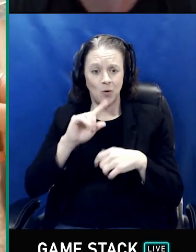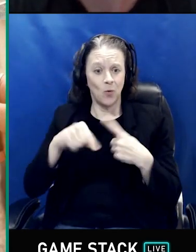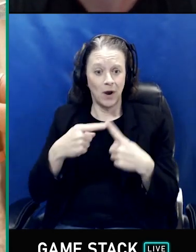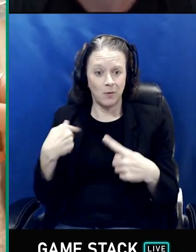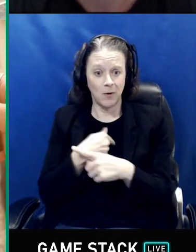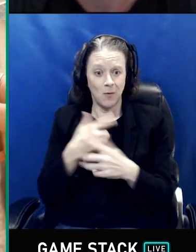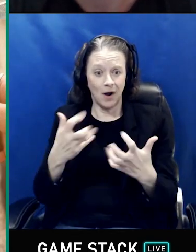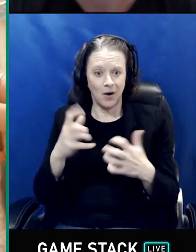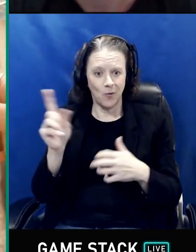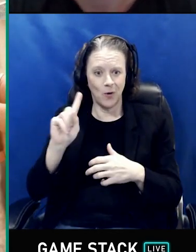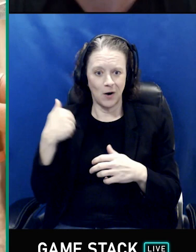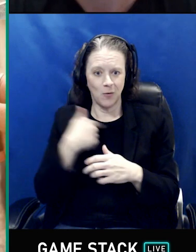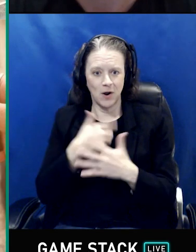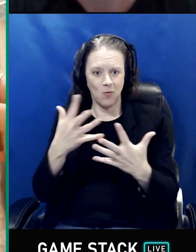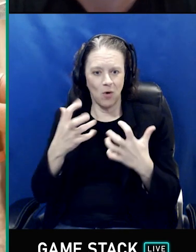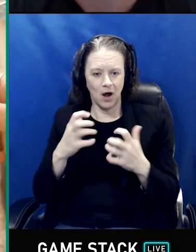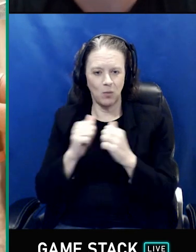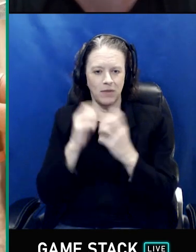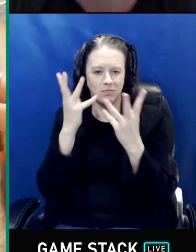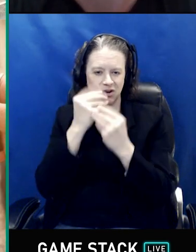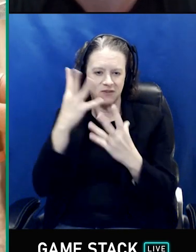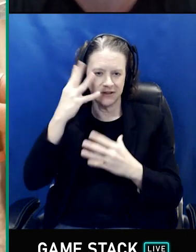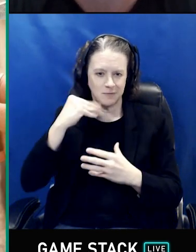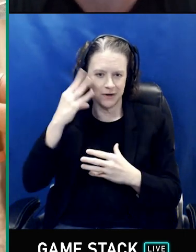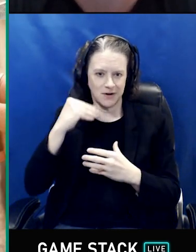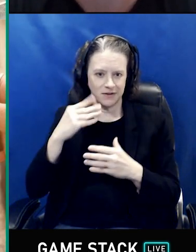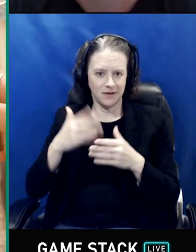It also gives the next generation of gamers something to latch onto.